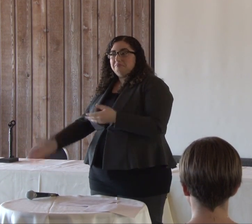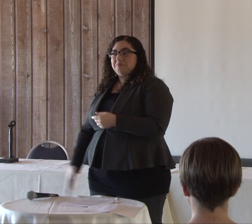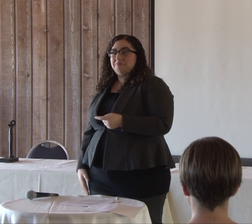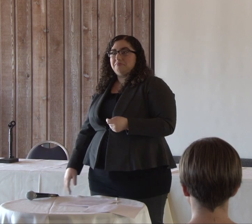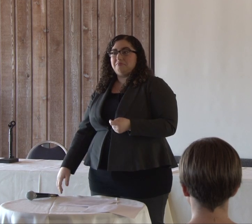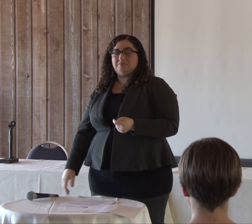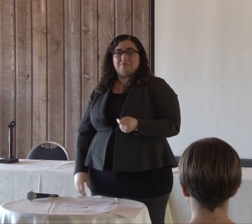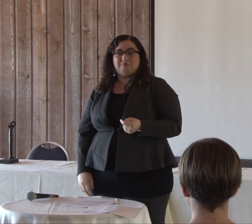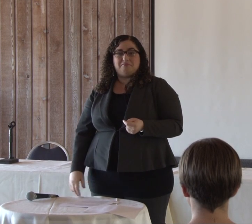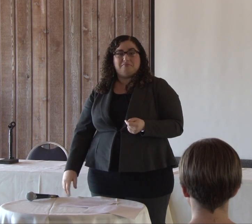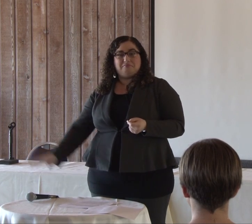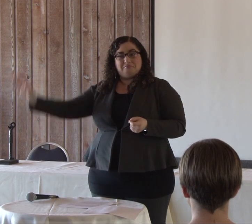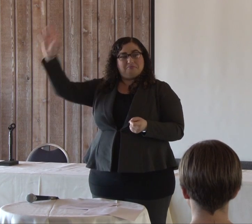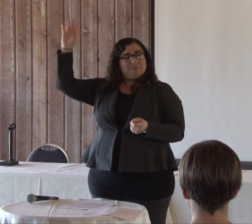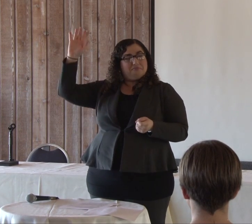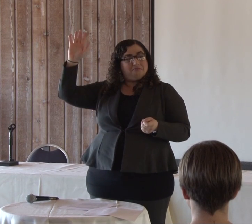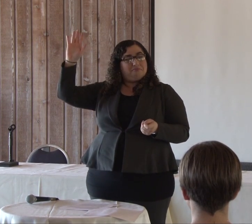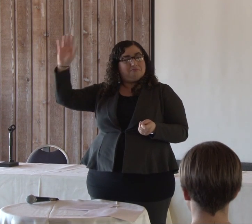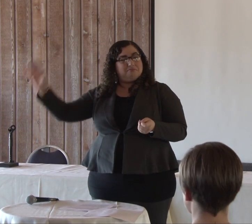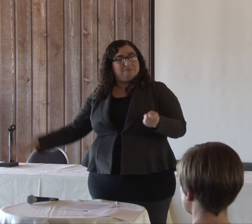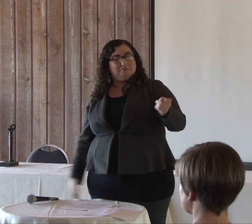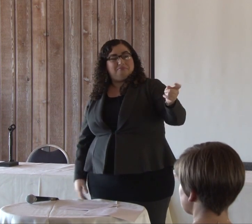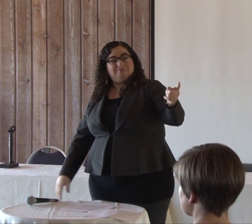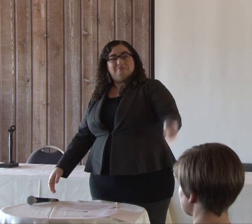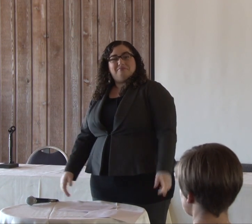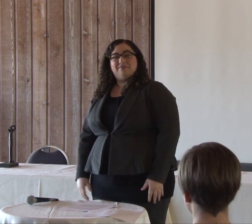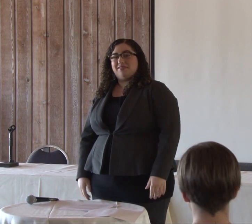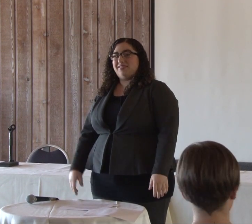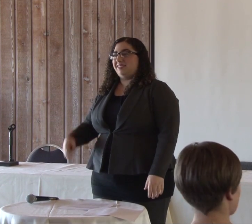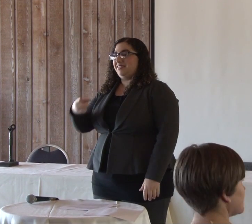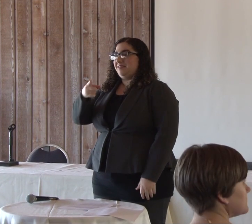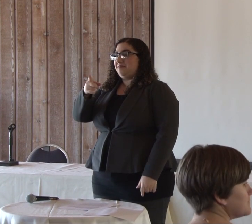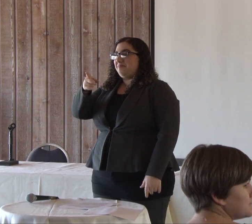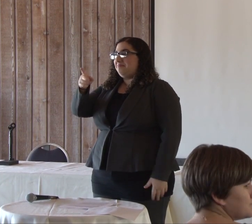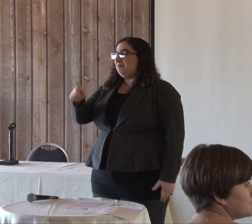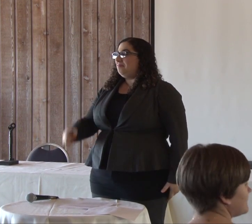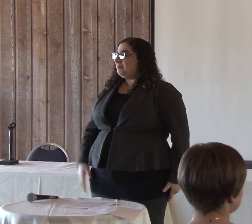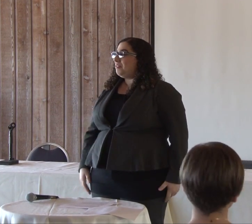Have any of you worked with deaf people before? Can I get a show of hands to see if you've ever